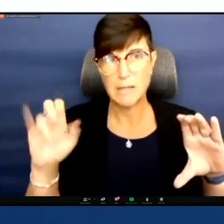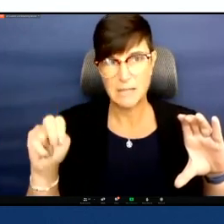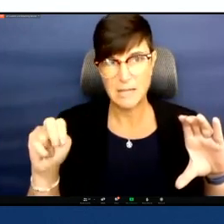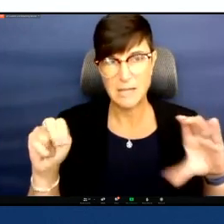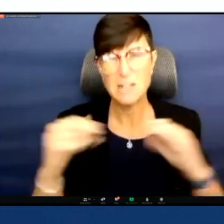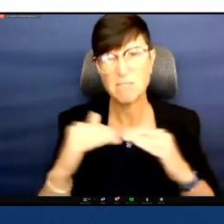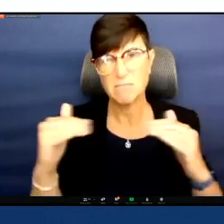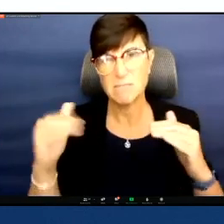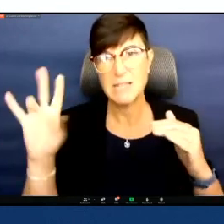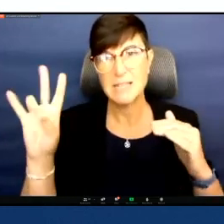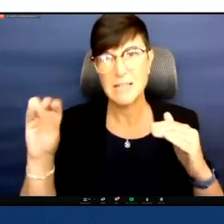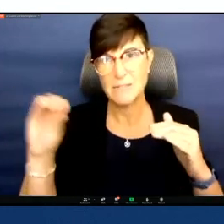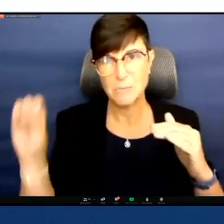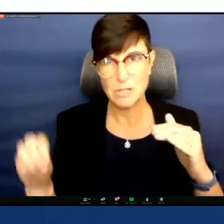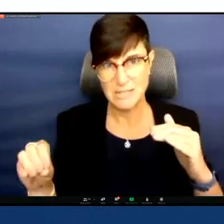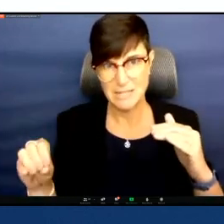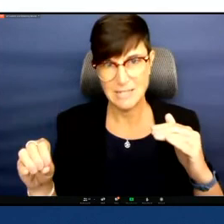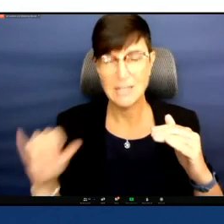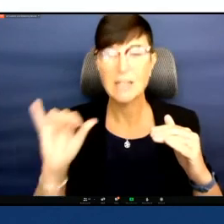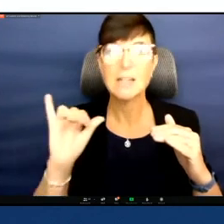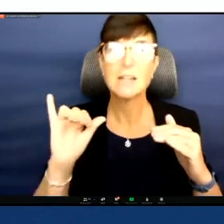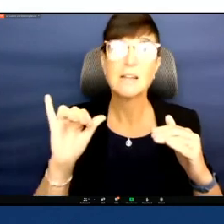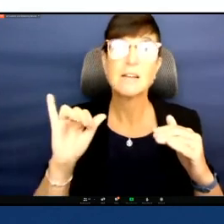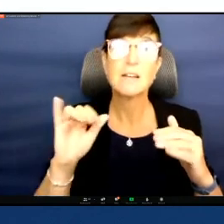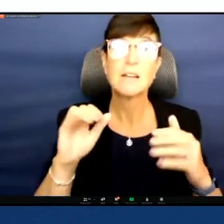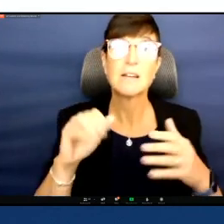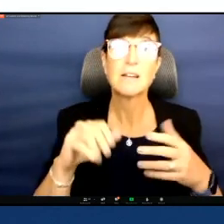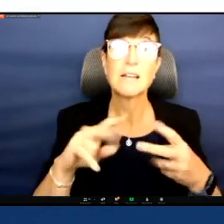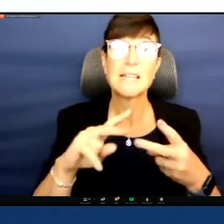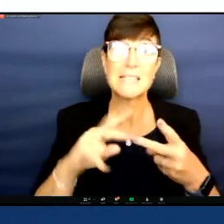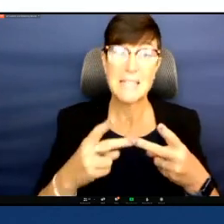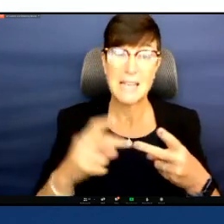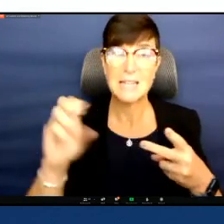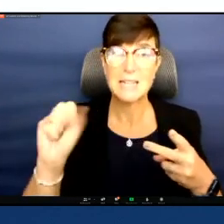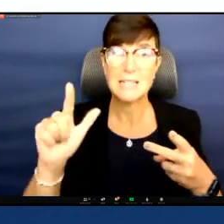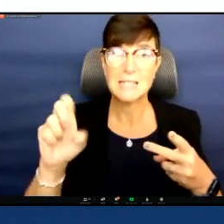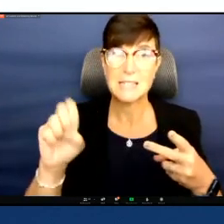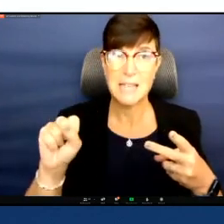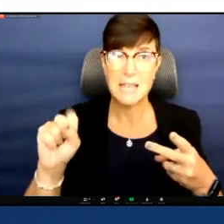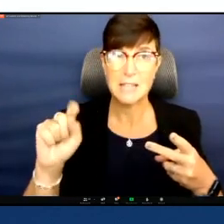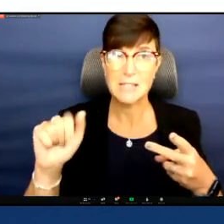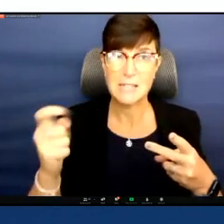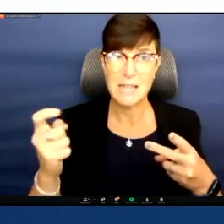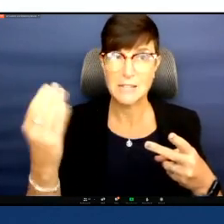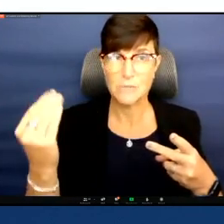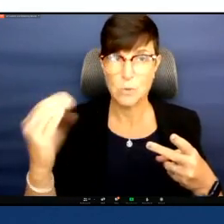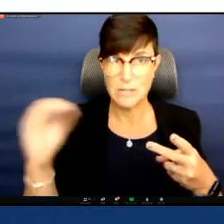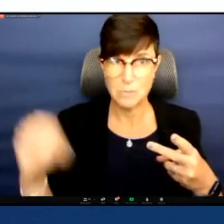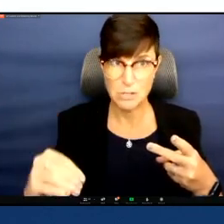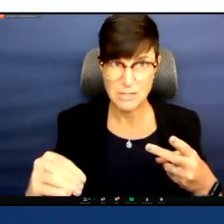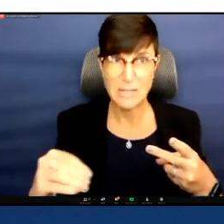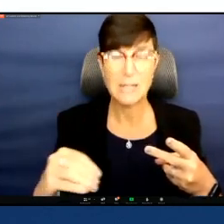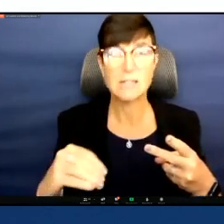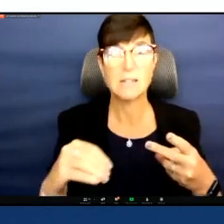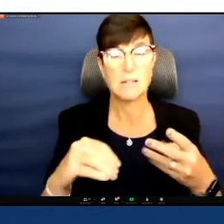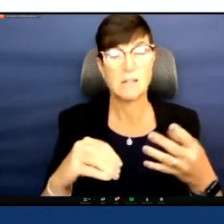That's followed by sales taxes at 102 million or 14%, and everything else totaling to 16%, but nothing